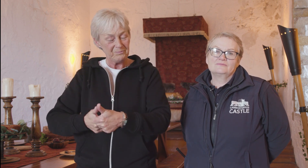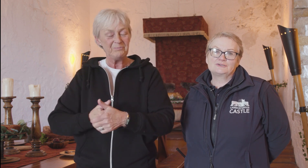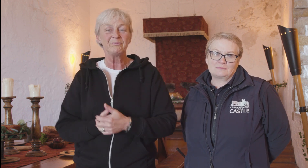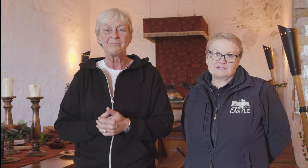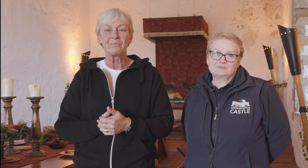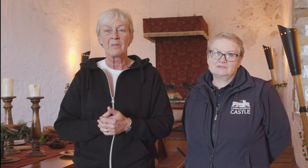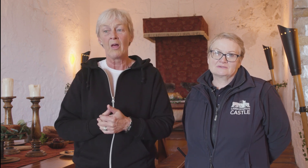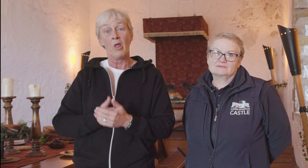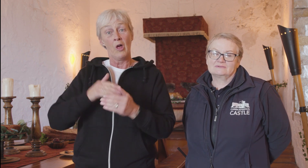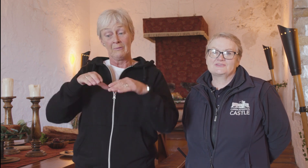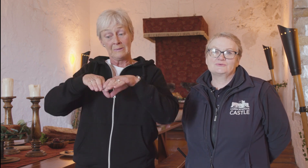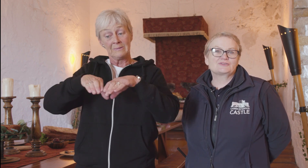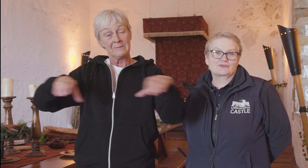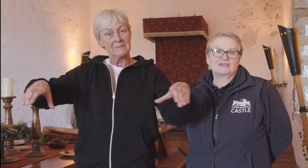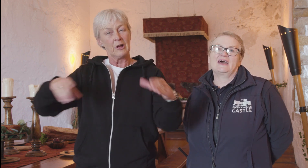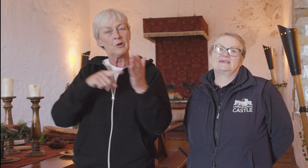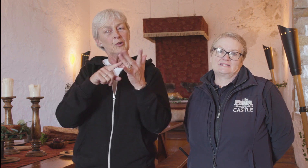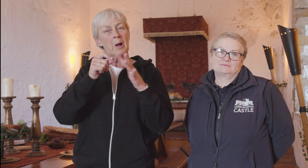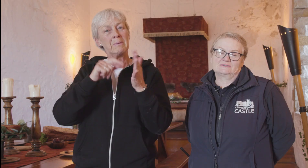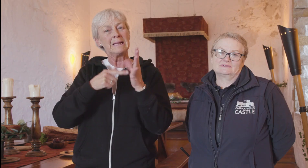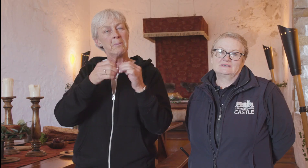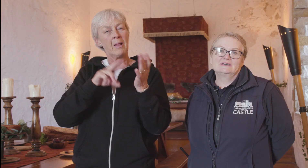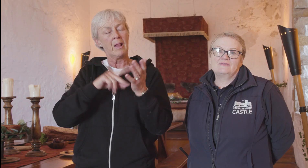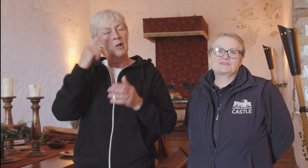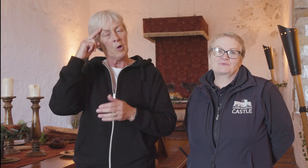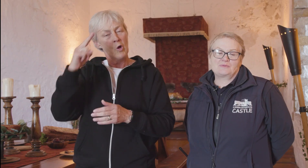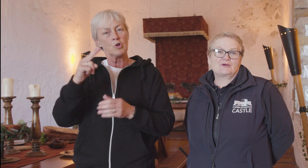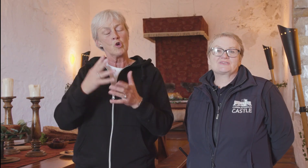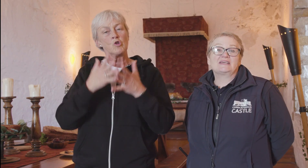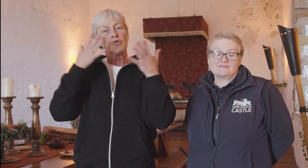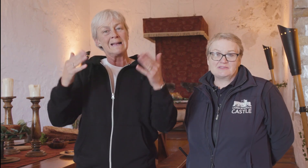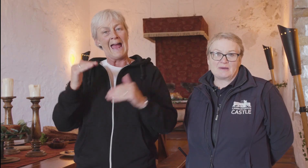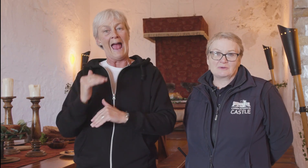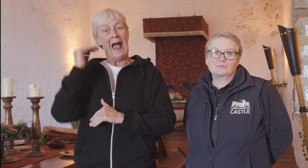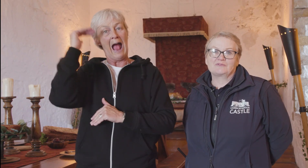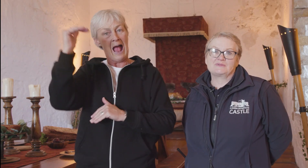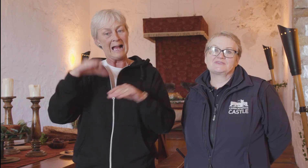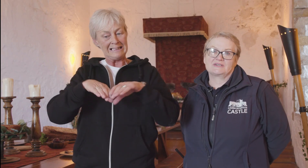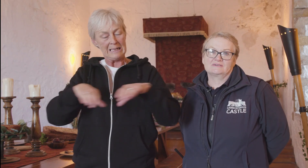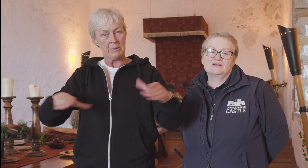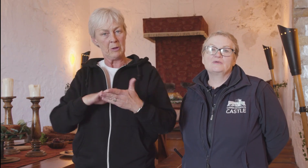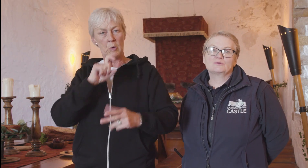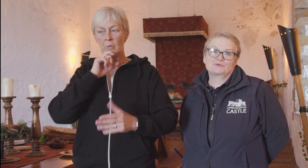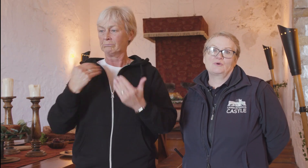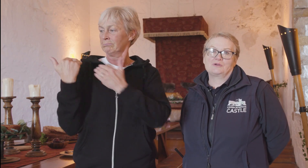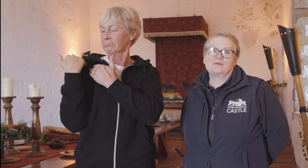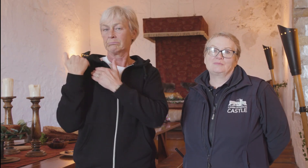The top table is known as the great high table and this is where the person giving the banquet would've been sitting, the most important people